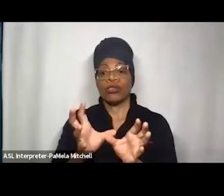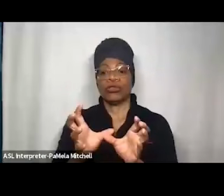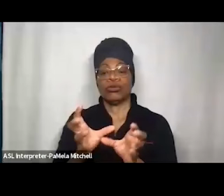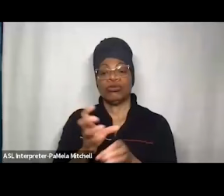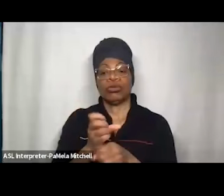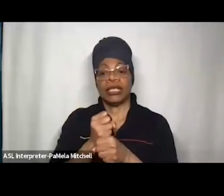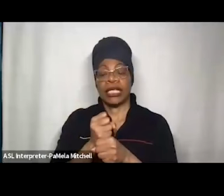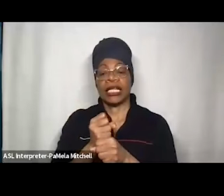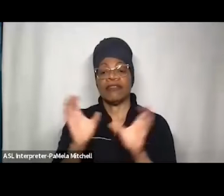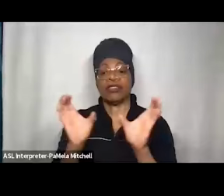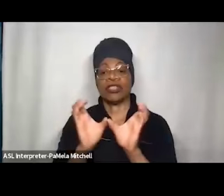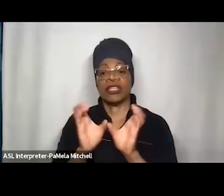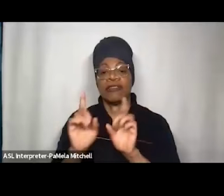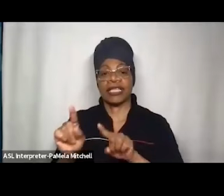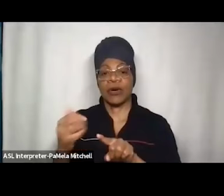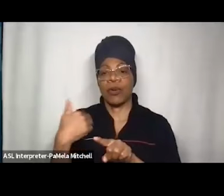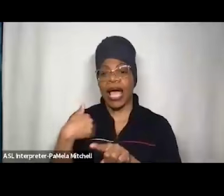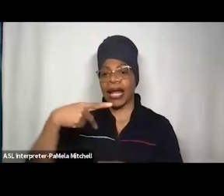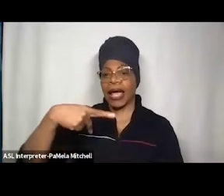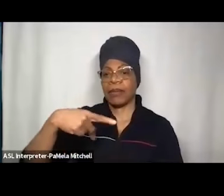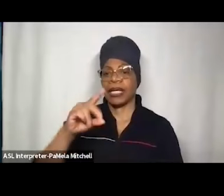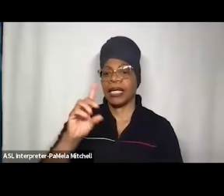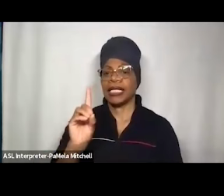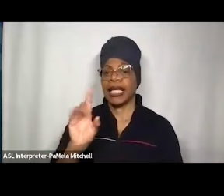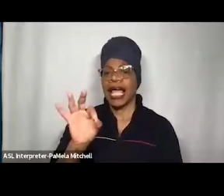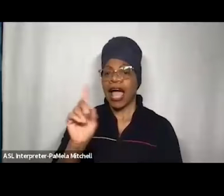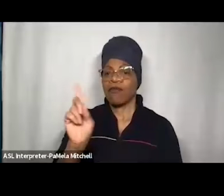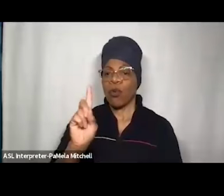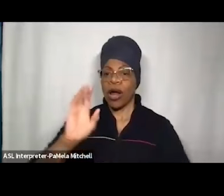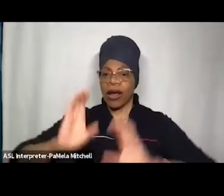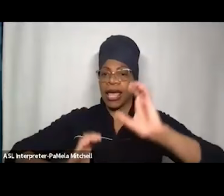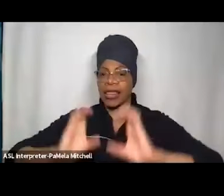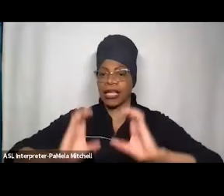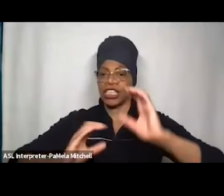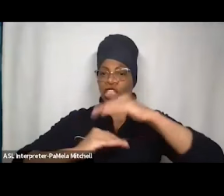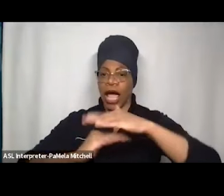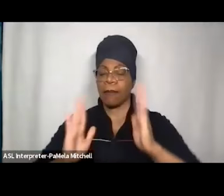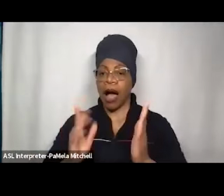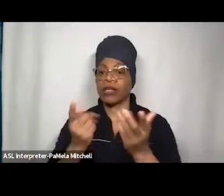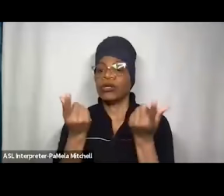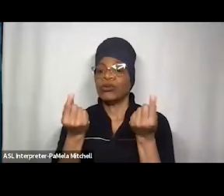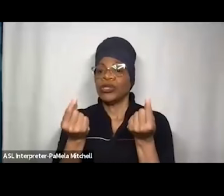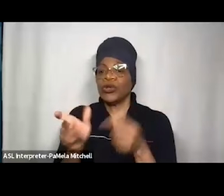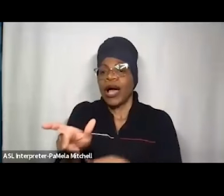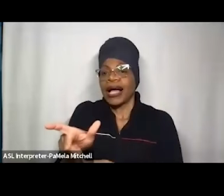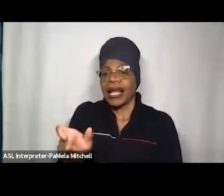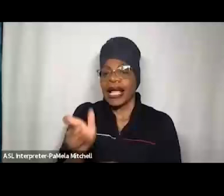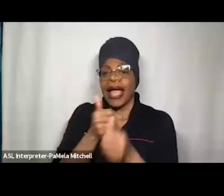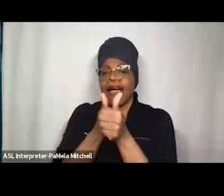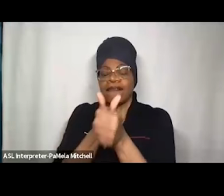we just dropped a PDF in the chat. And what you should do is click on that and follow the instructions on your device